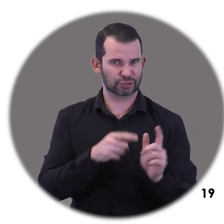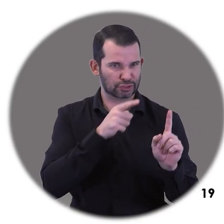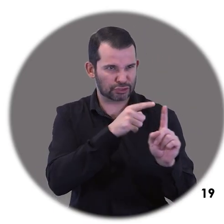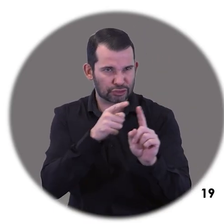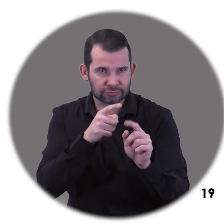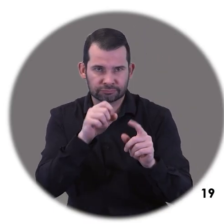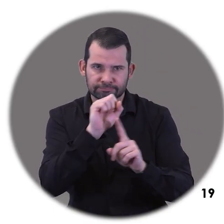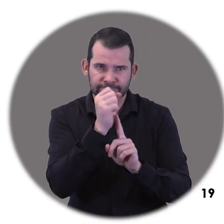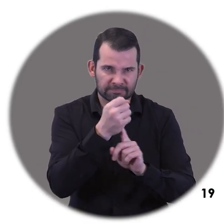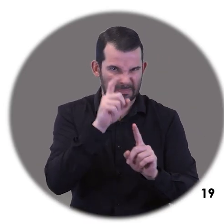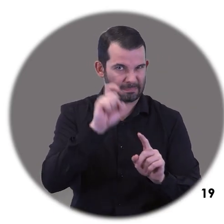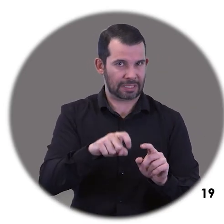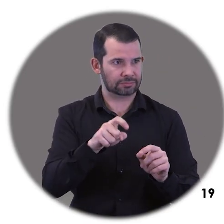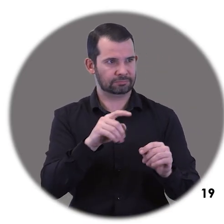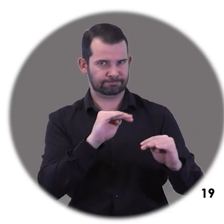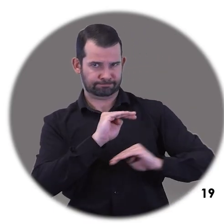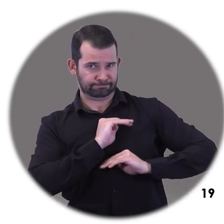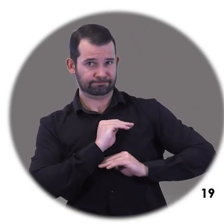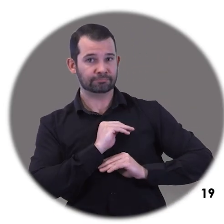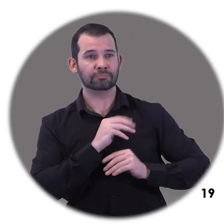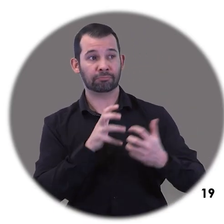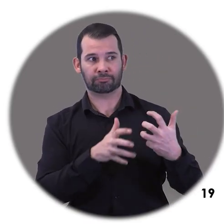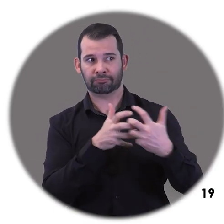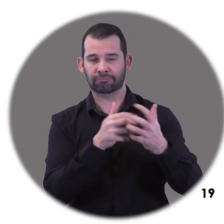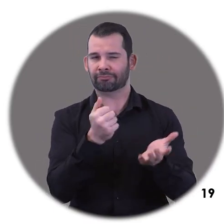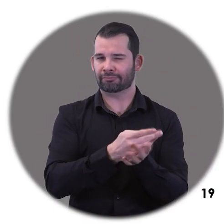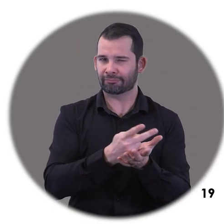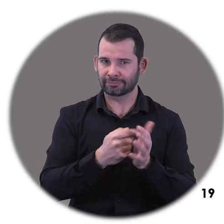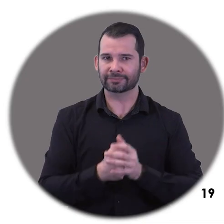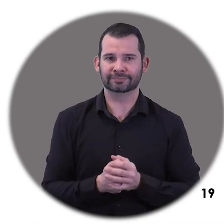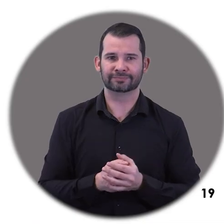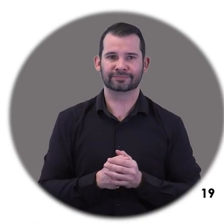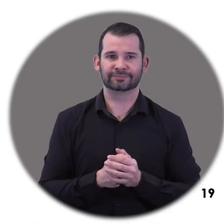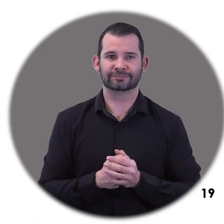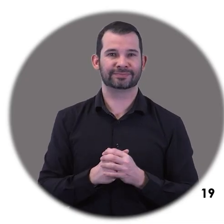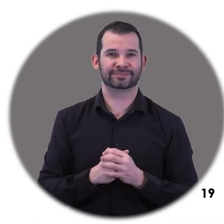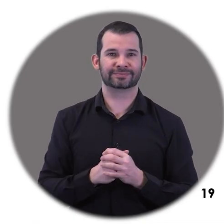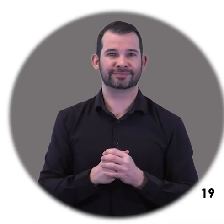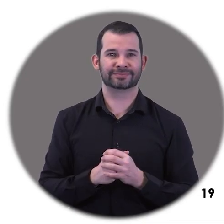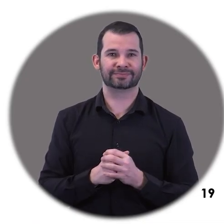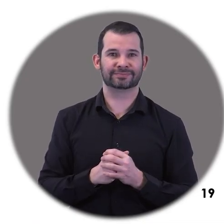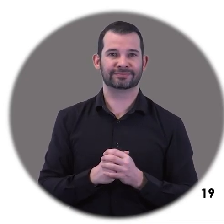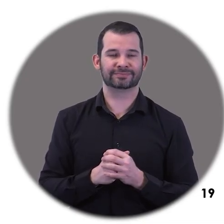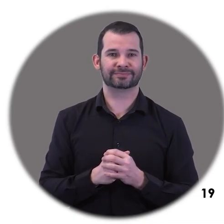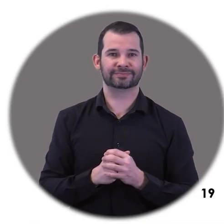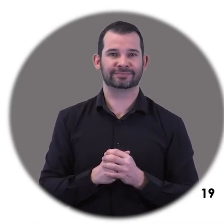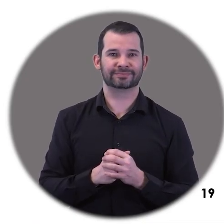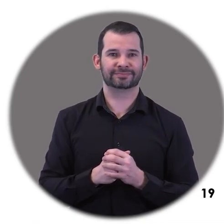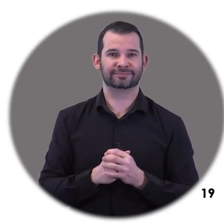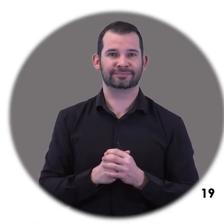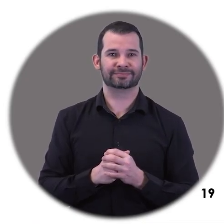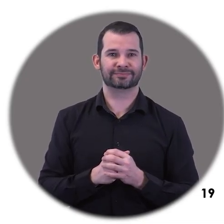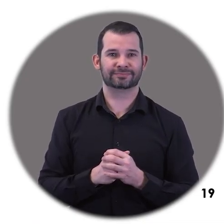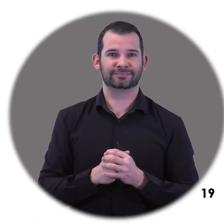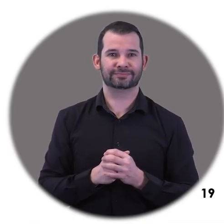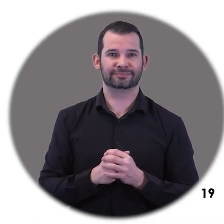Certain conditions must be met to be eligible.